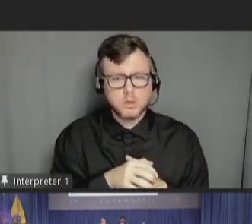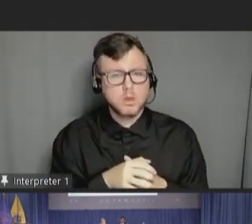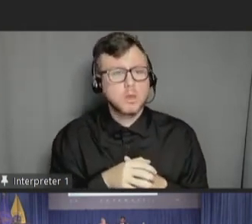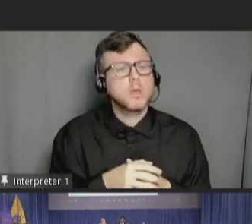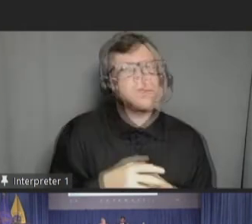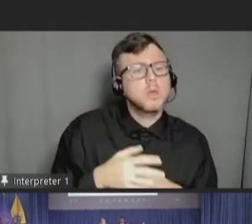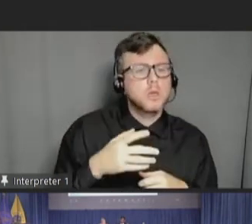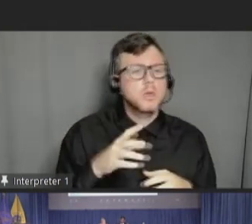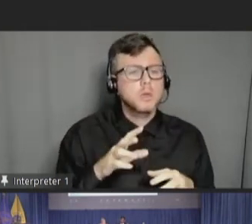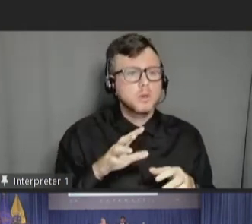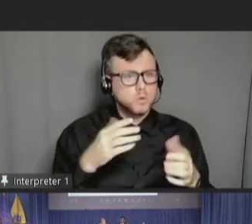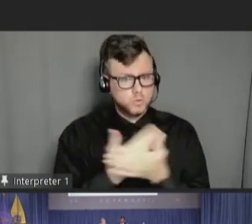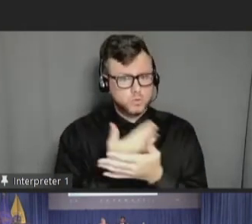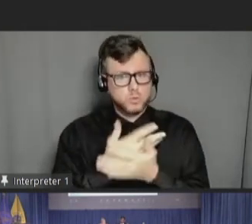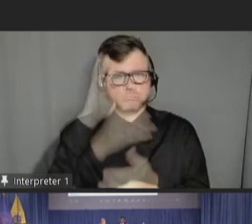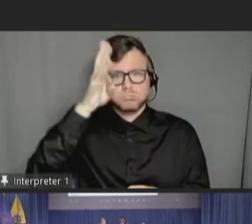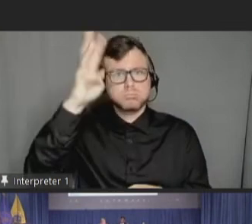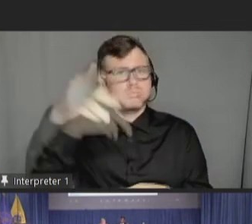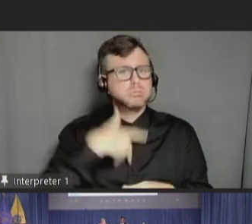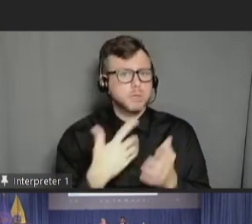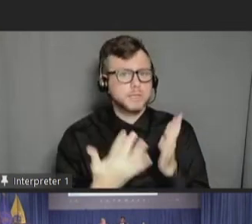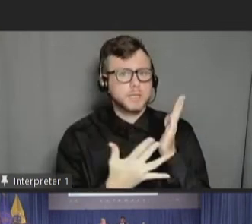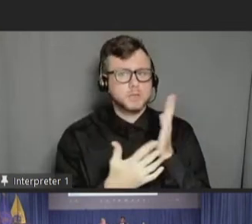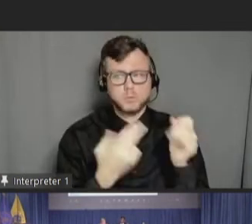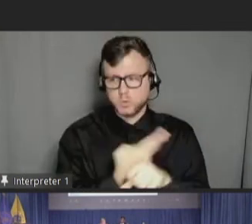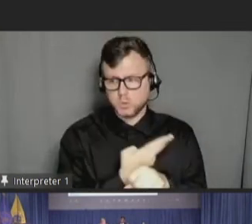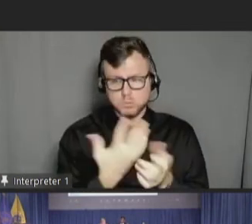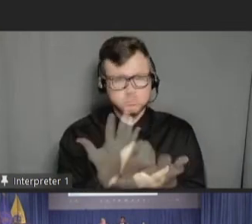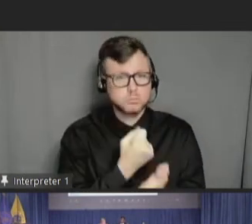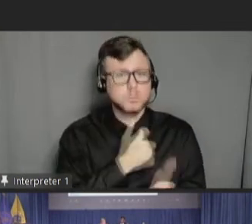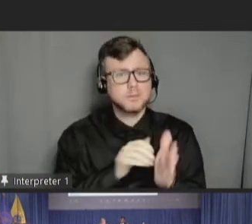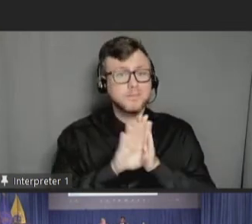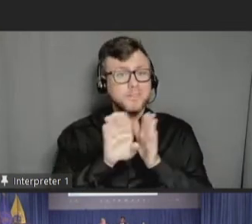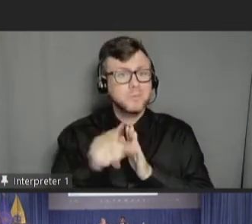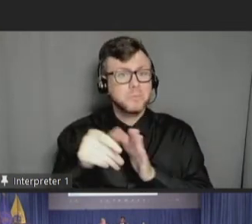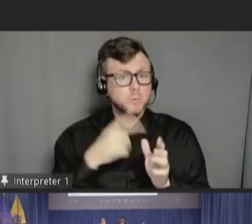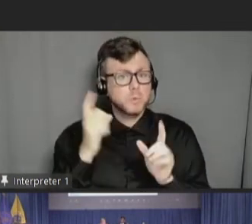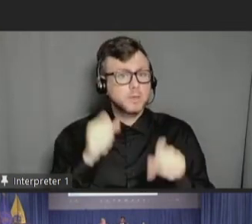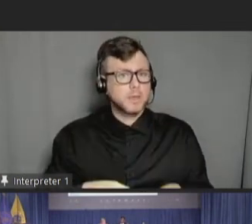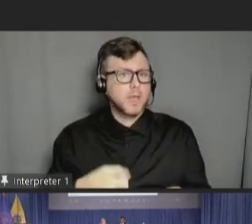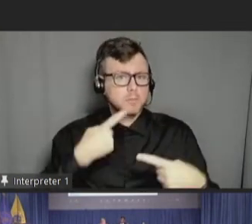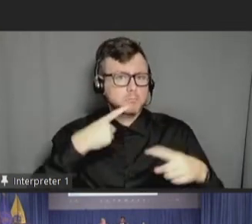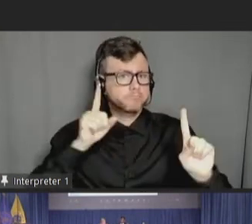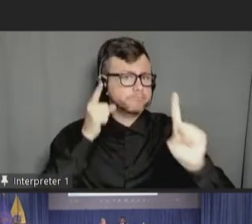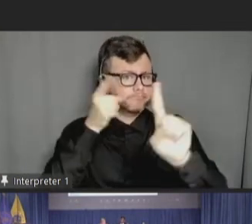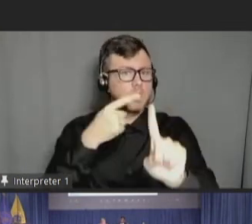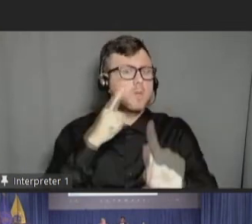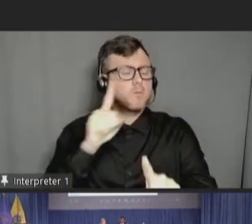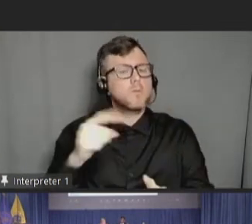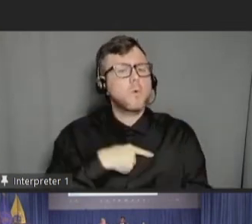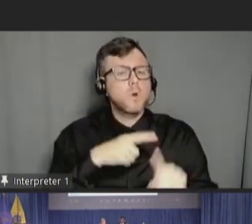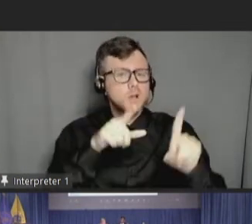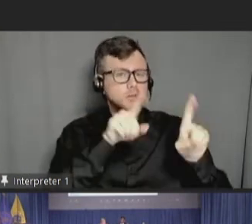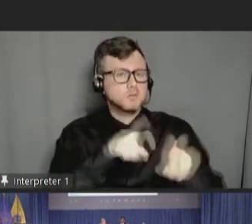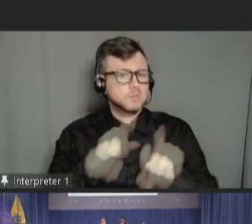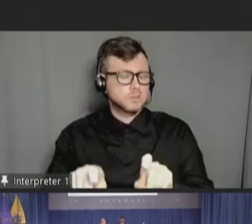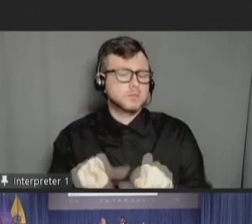are being used or developed in order to lead us to this goal of a clinical trial next. Next.